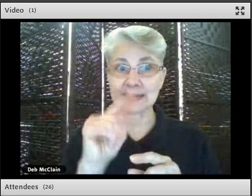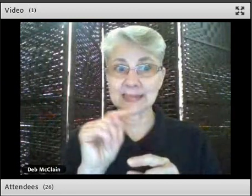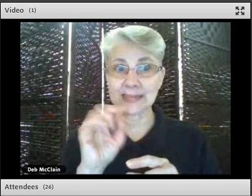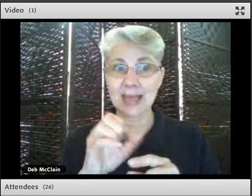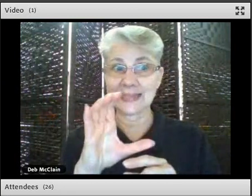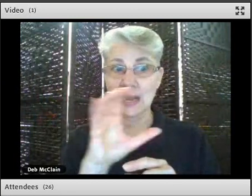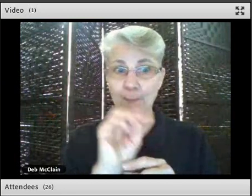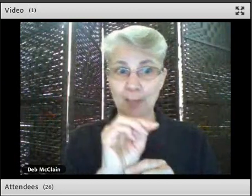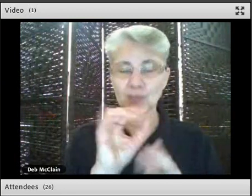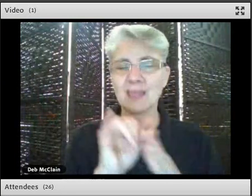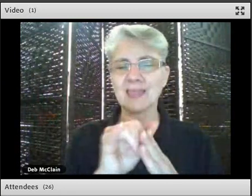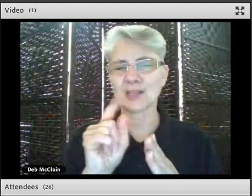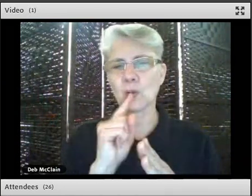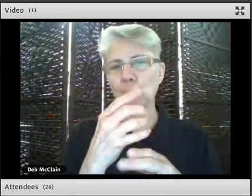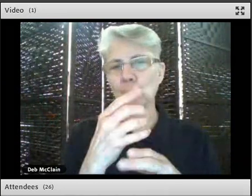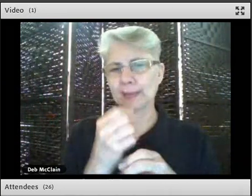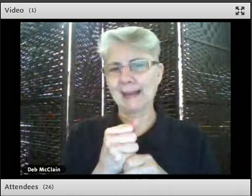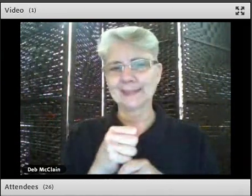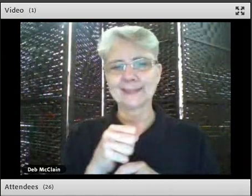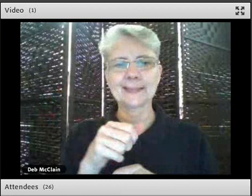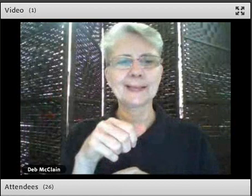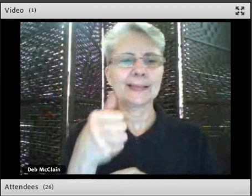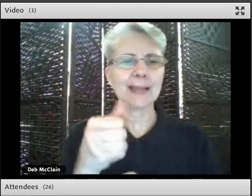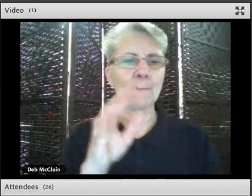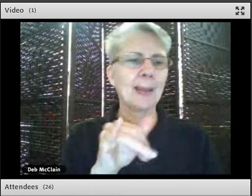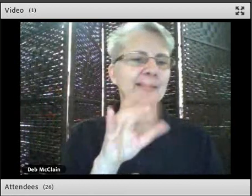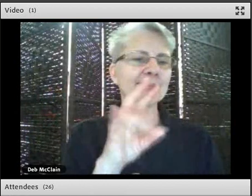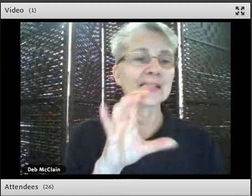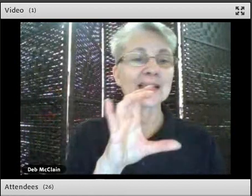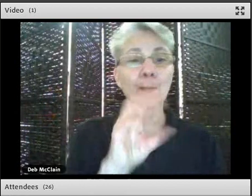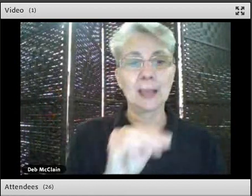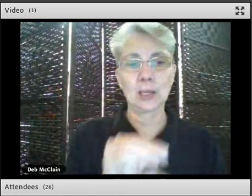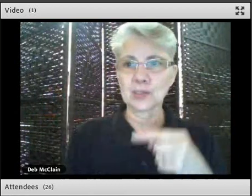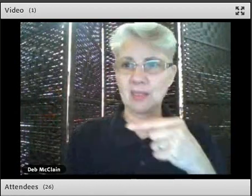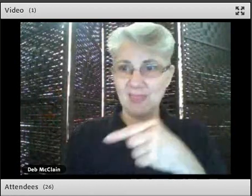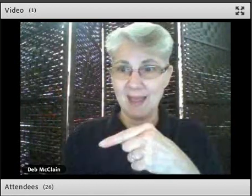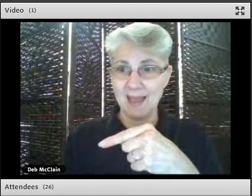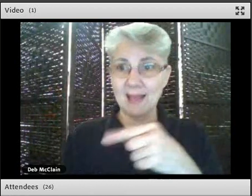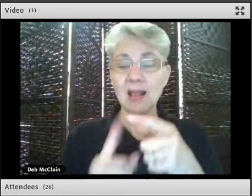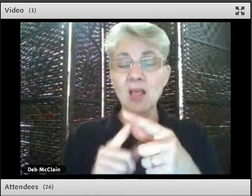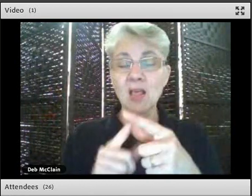And then you follow that with a comma and provide the width of the tape in millimeters.